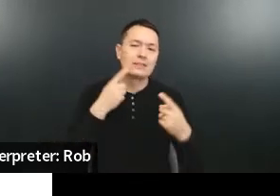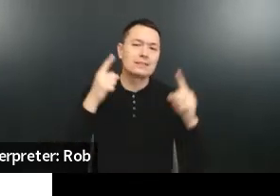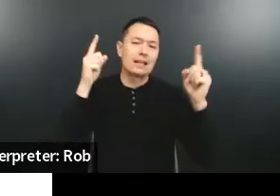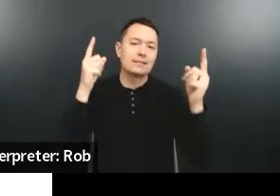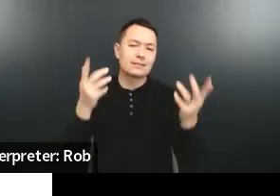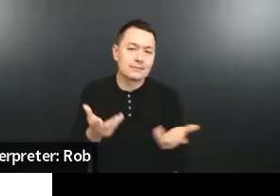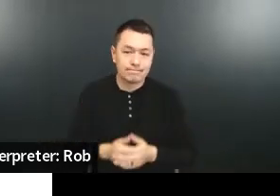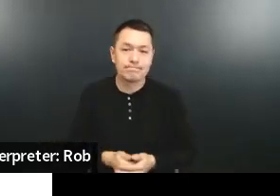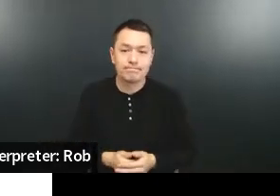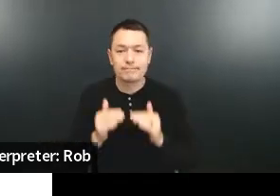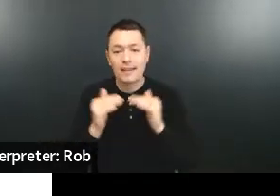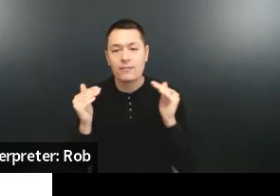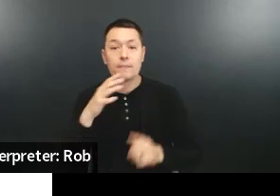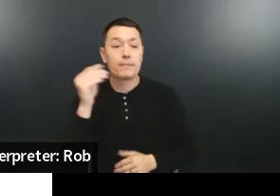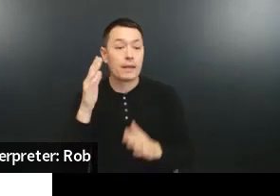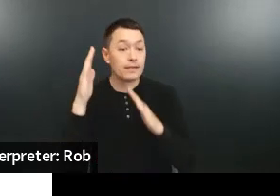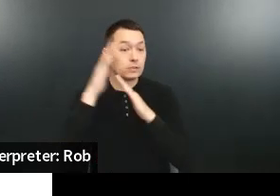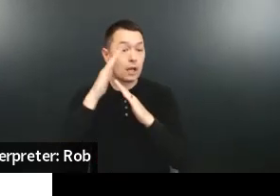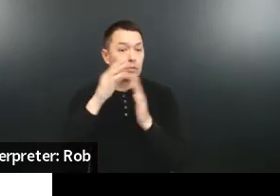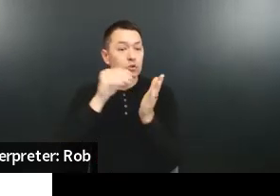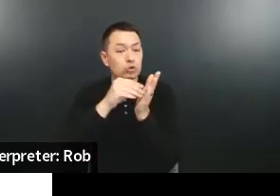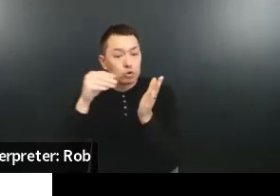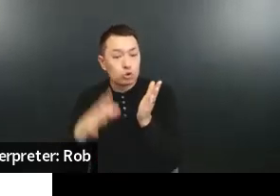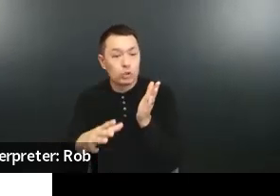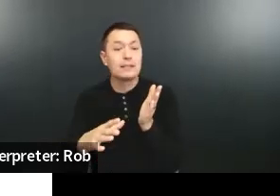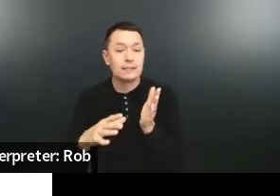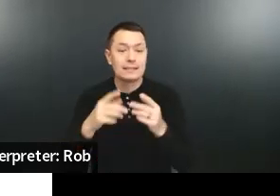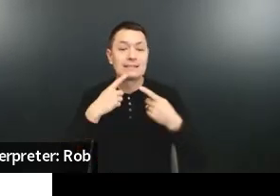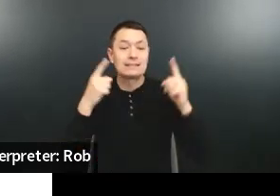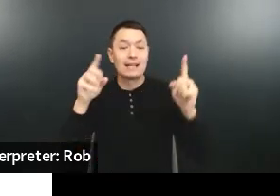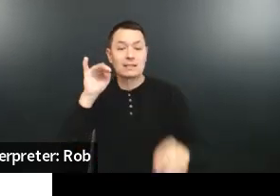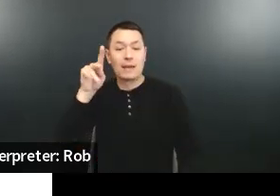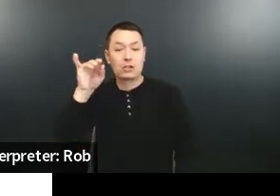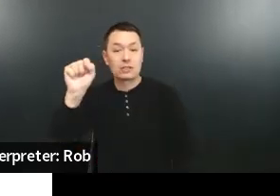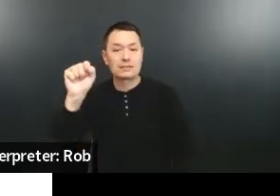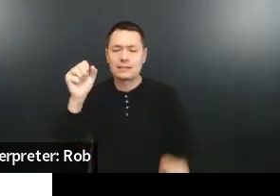And then that top one, the student success metrics, many of the things we're being held accountable